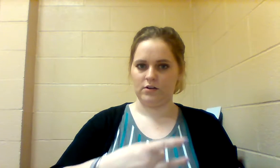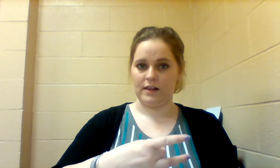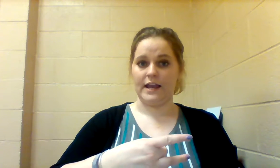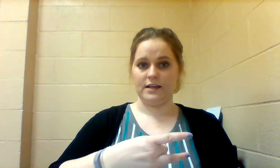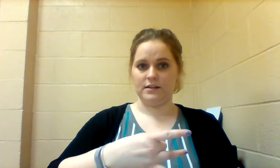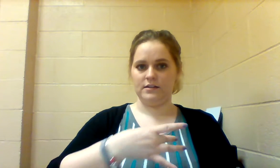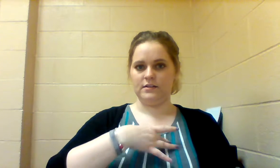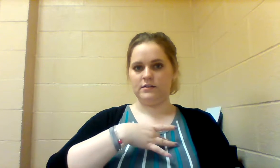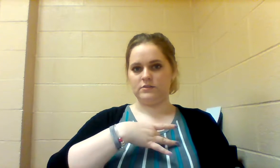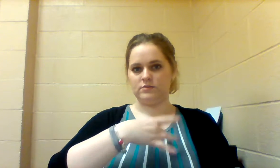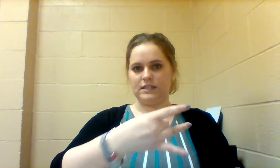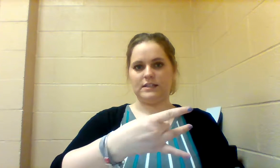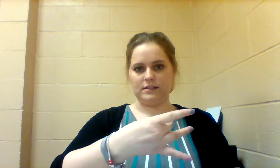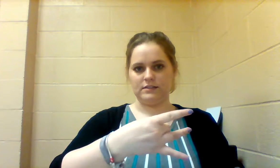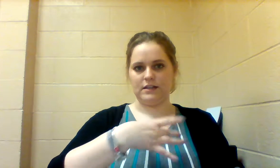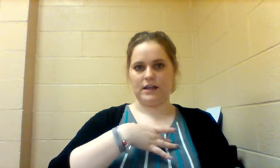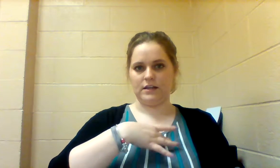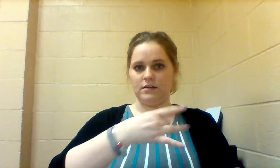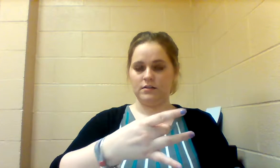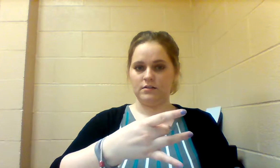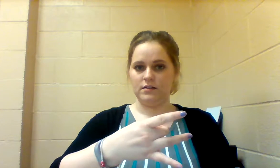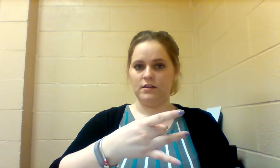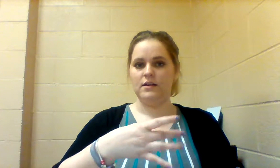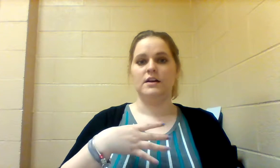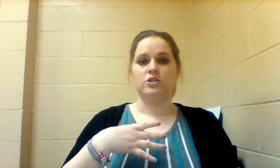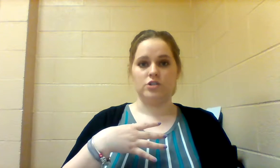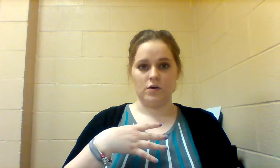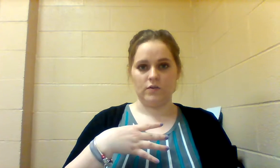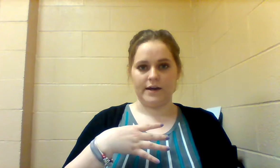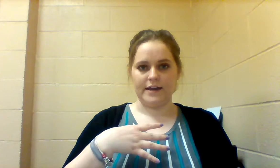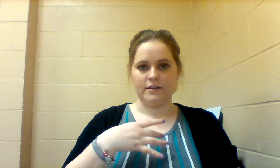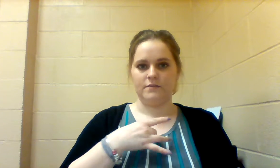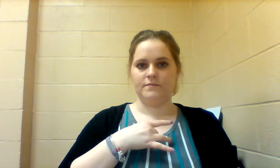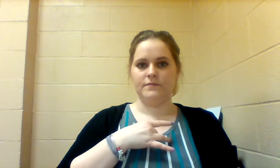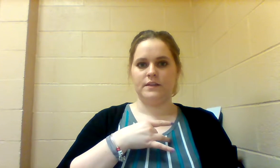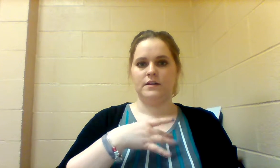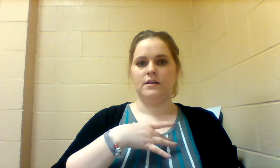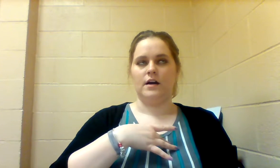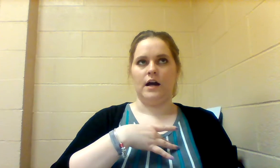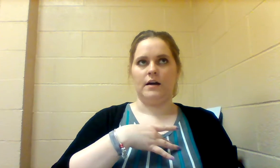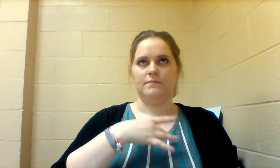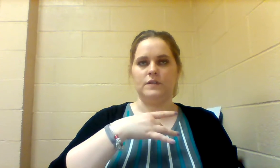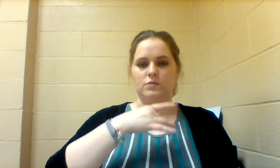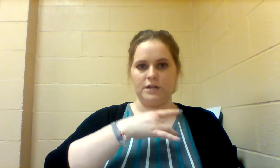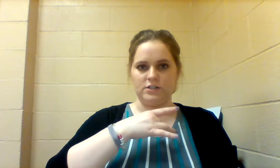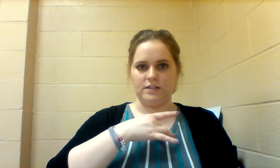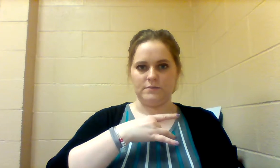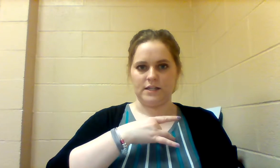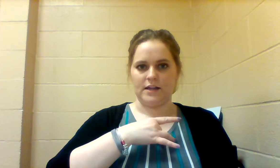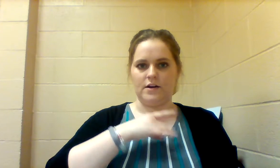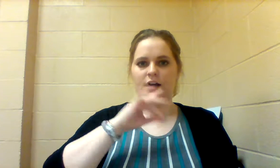together LIKE so it's like this LIKE DON'T LIKE you pinch them together and